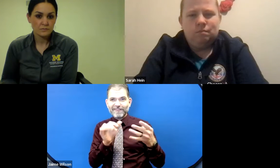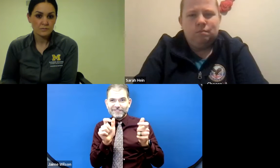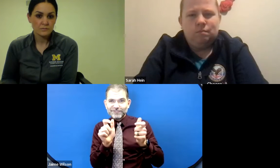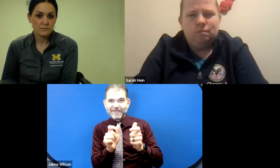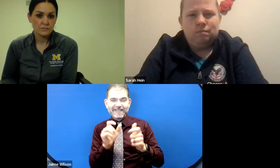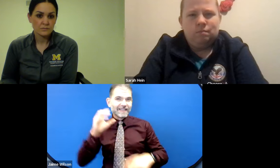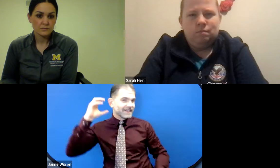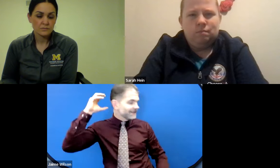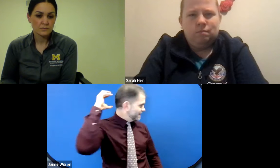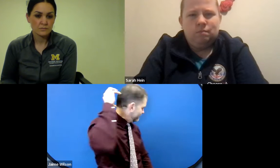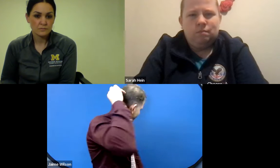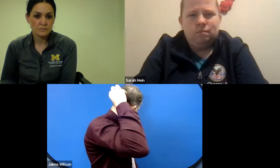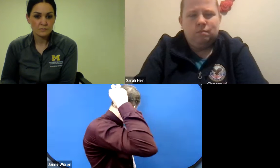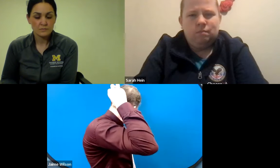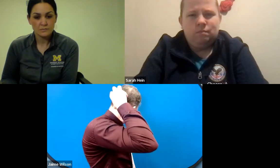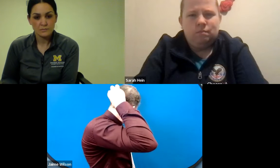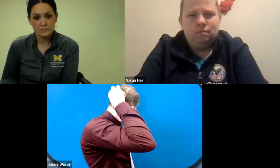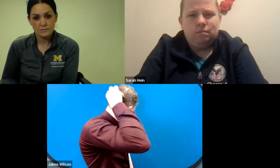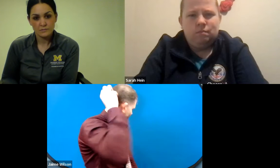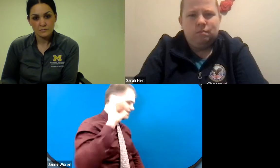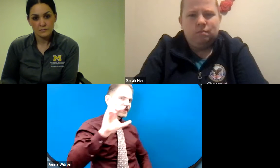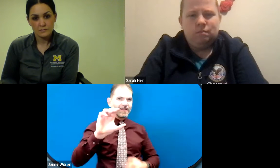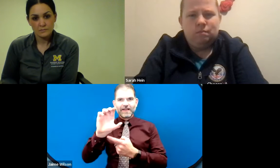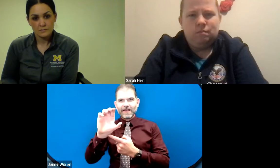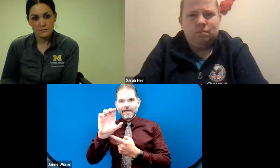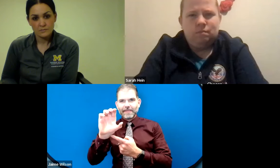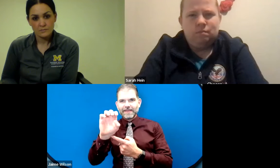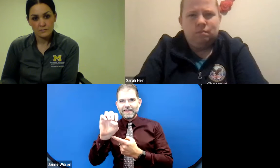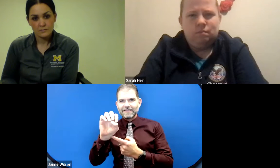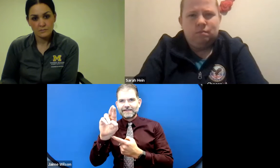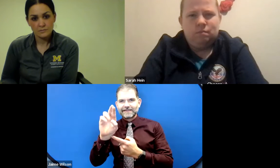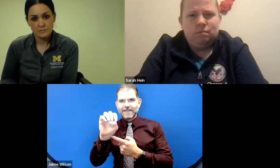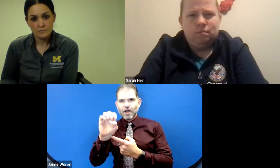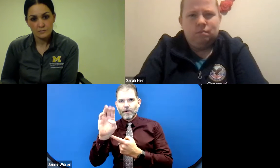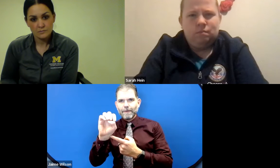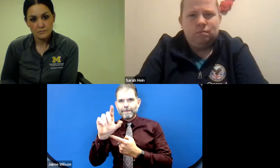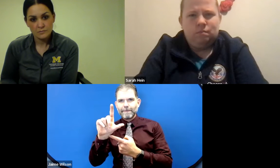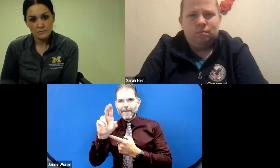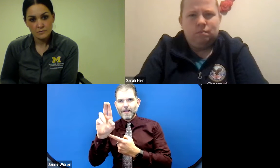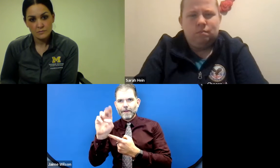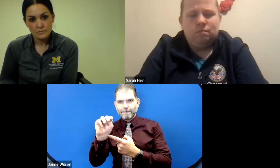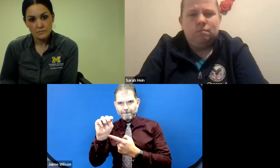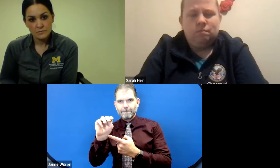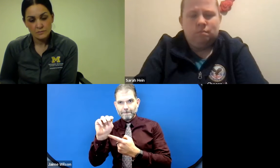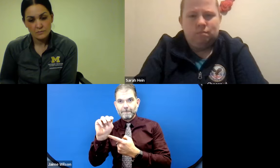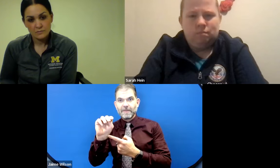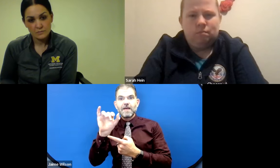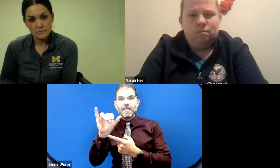ASL Interpreter: and the last part of the brain that shrinks ASL Interpreter: is this part of the brain right here. ASL Interpreter: which is the cerebellum.